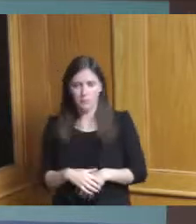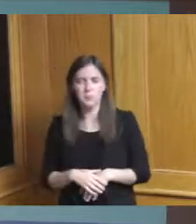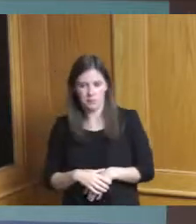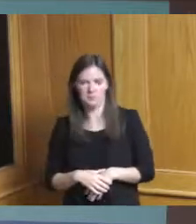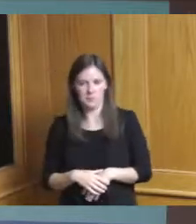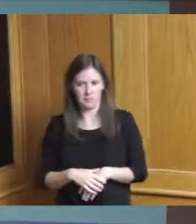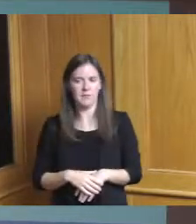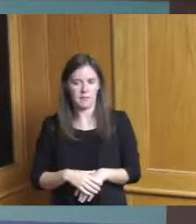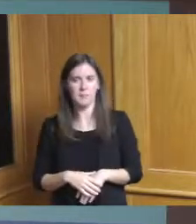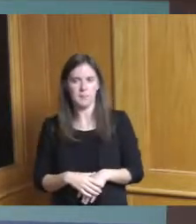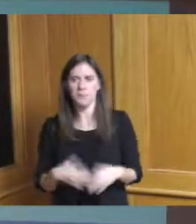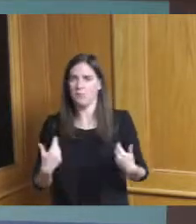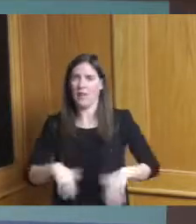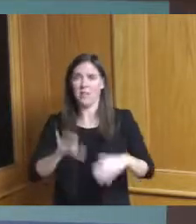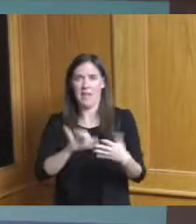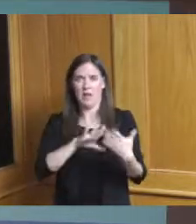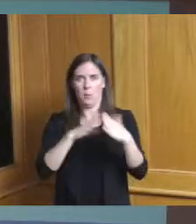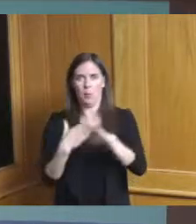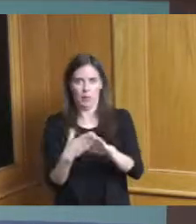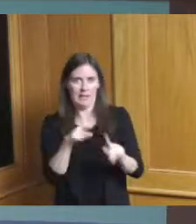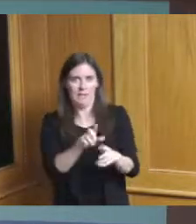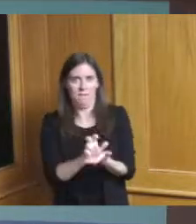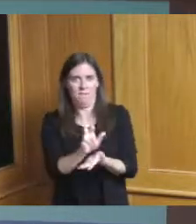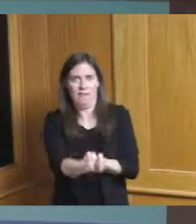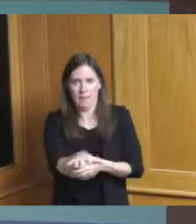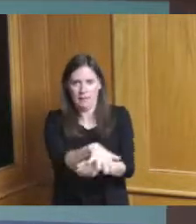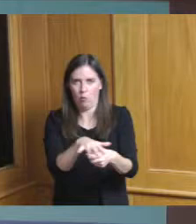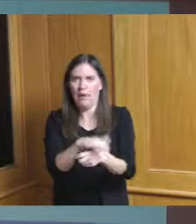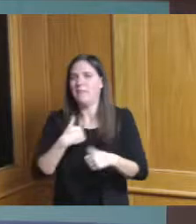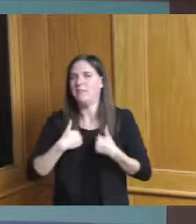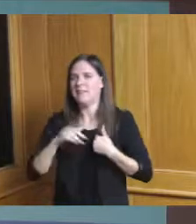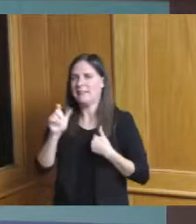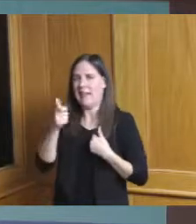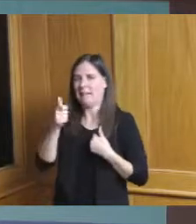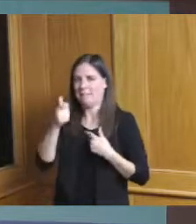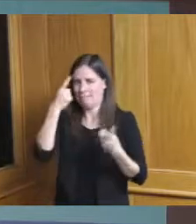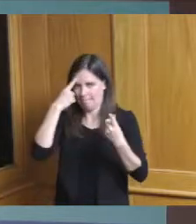for the community reinvestment area there are 10 active agreements and for those agreements as well